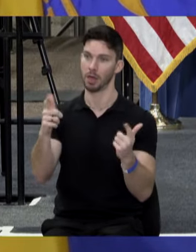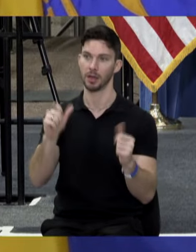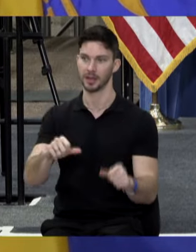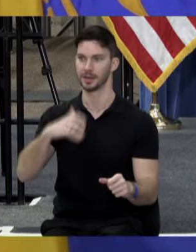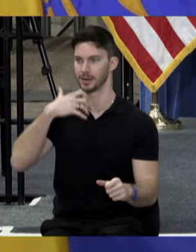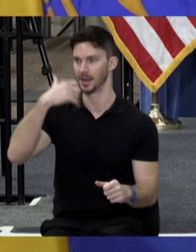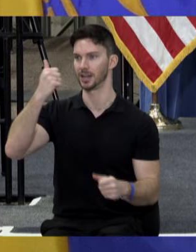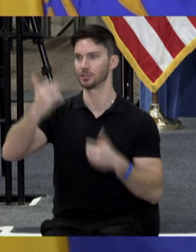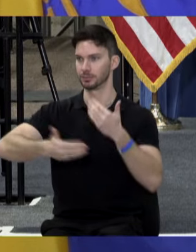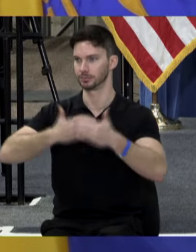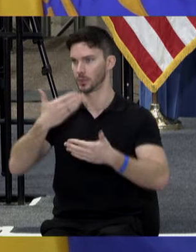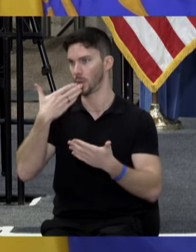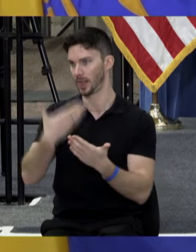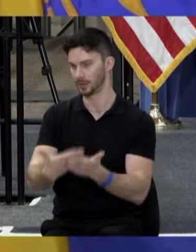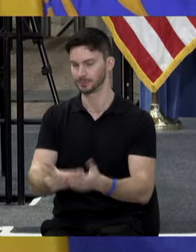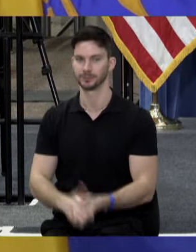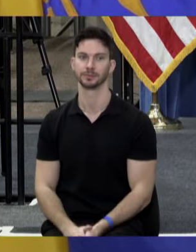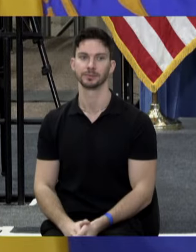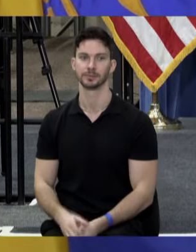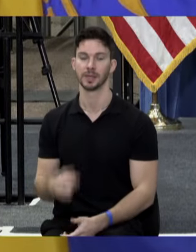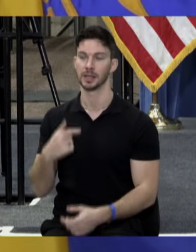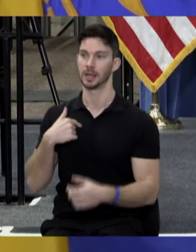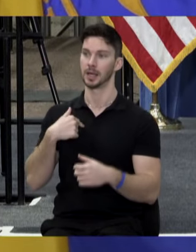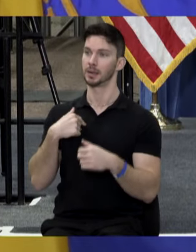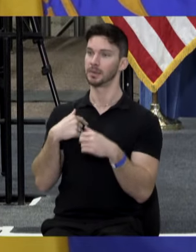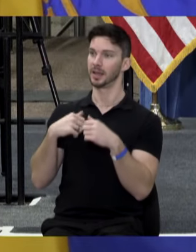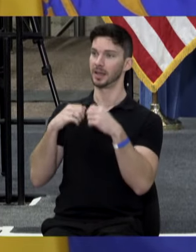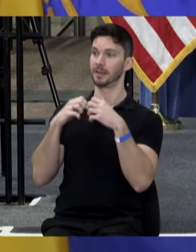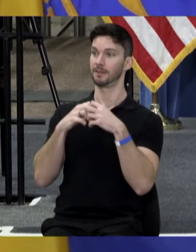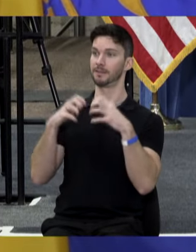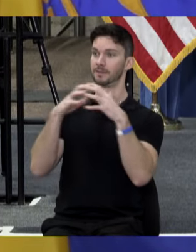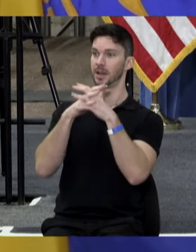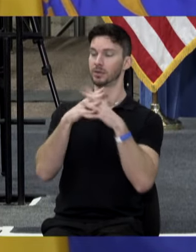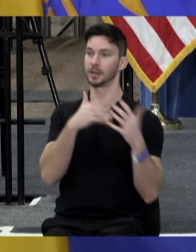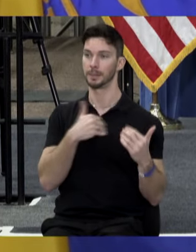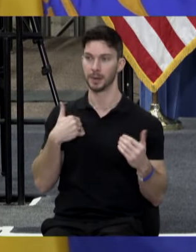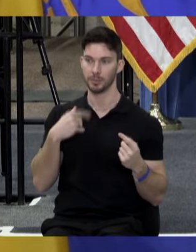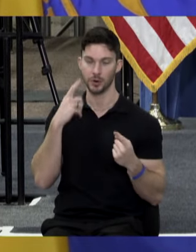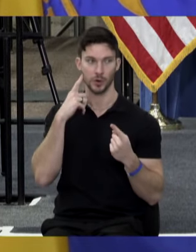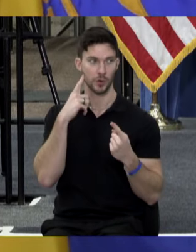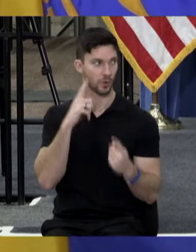As founding members at NCOA of the Generations United nonprofit and a